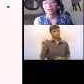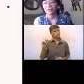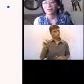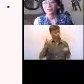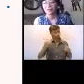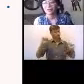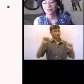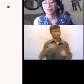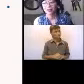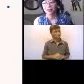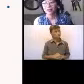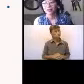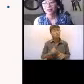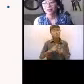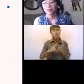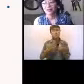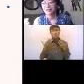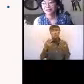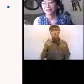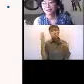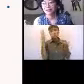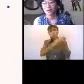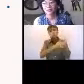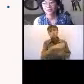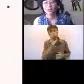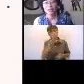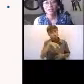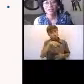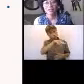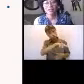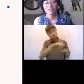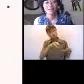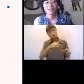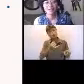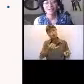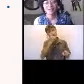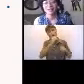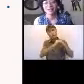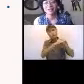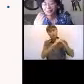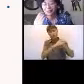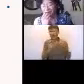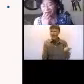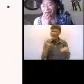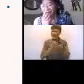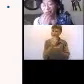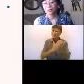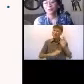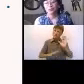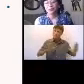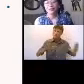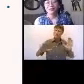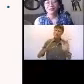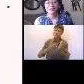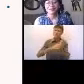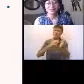“Oh you did this wrong.” That's still part of learning. And I think, Nicole Brewer,